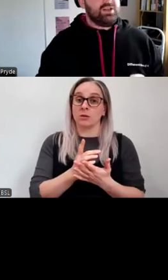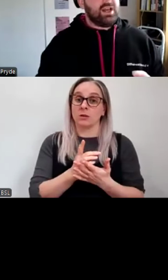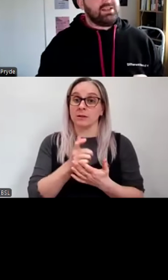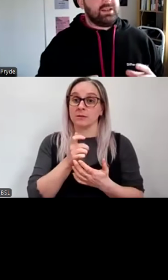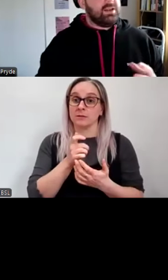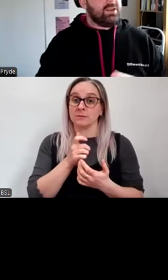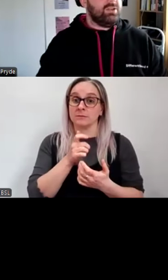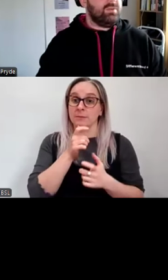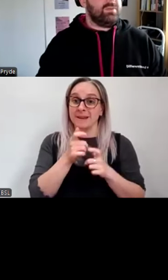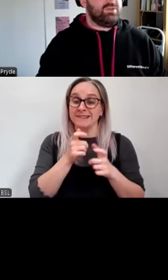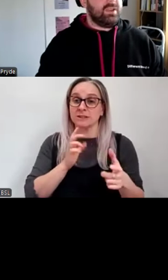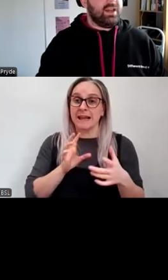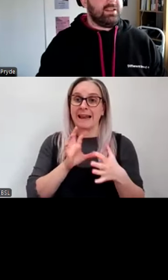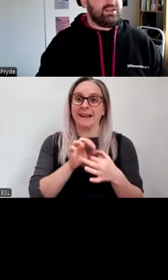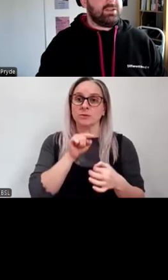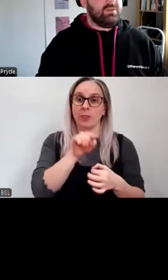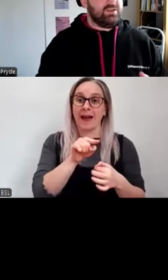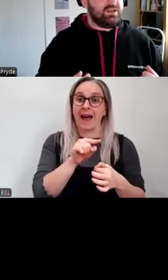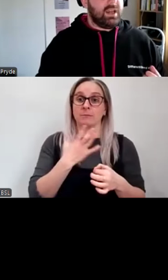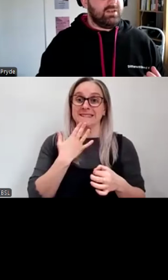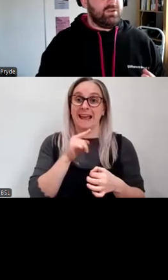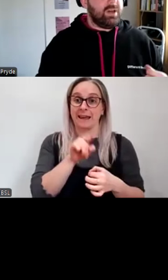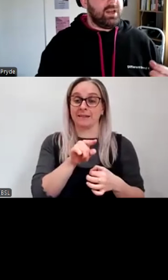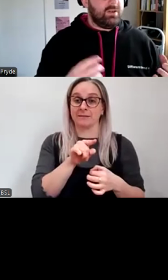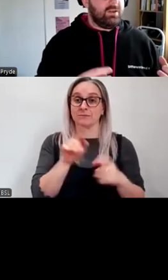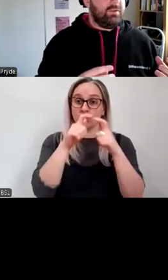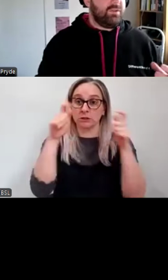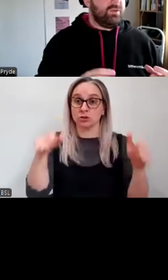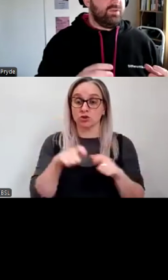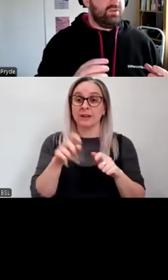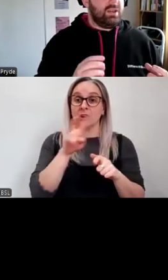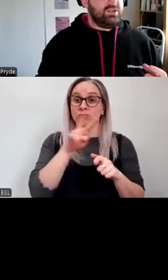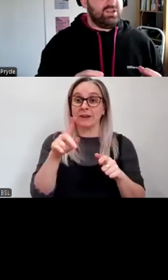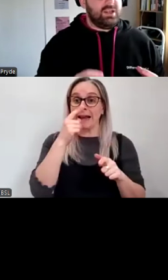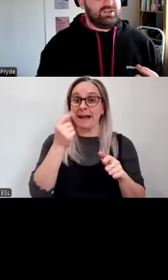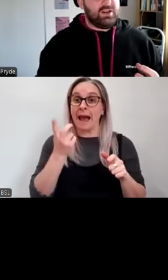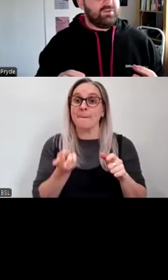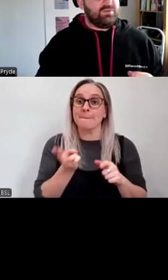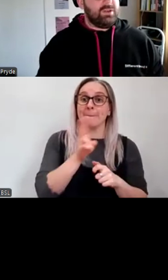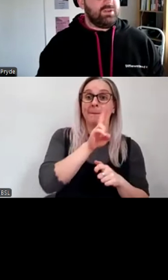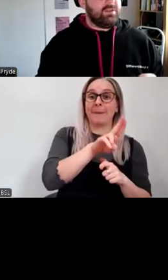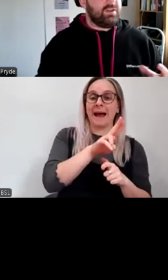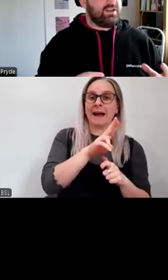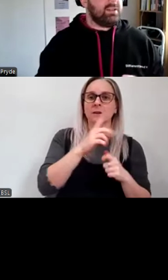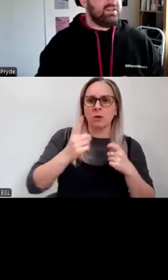which has a issue. That screen reader can go back through each form field and fix it